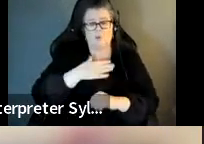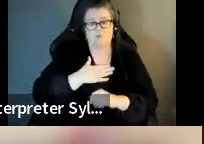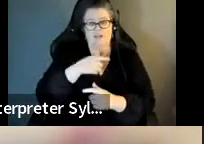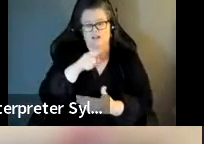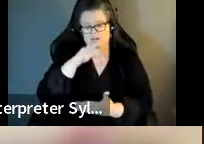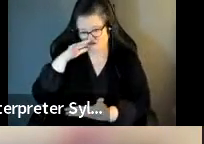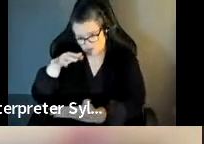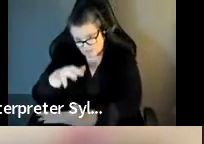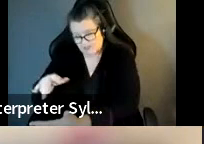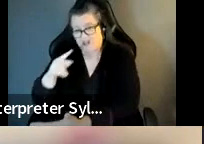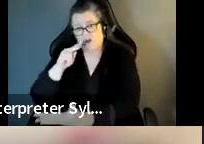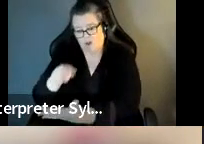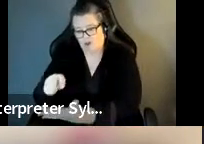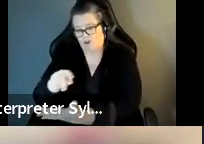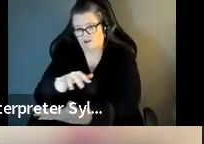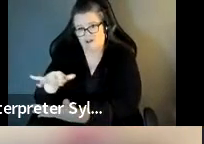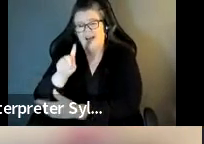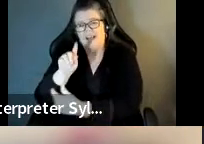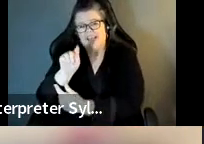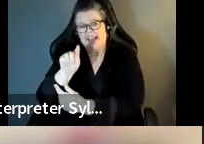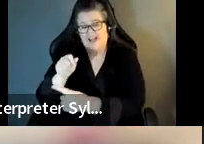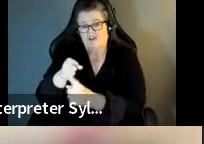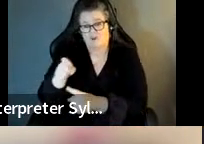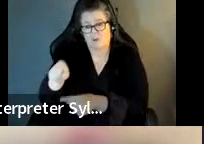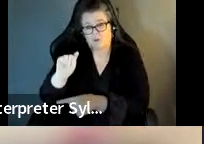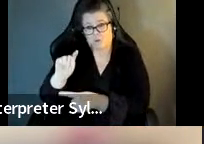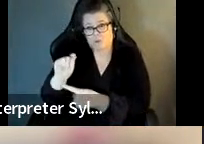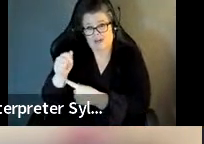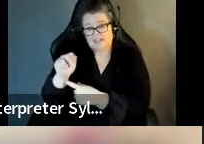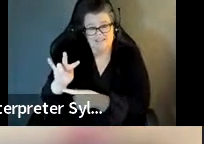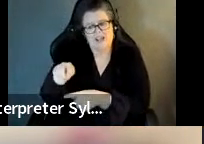that the data from the study does not apply to the height question at hand.